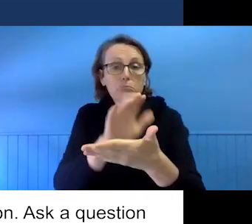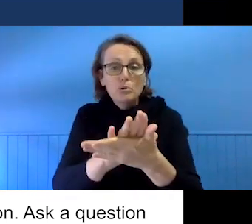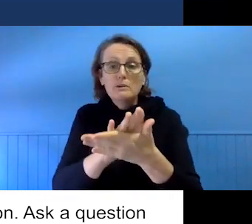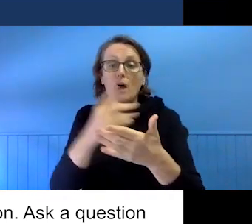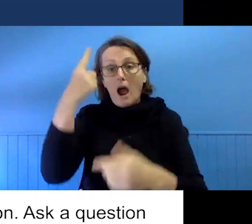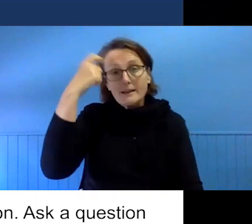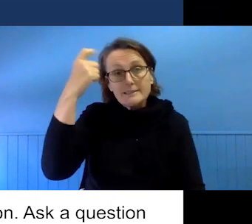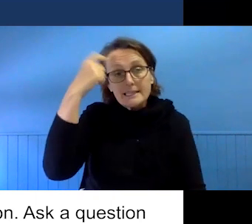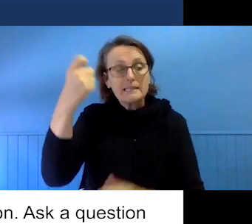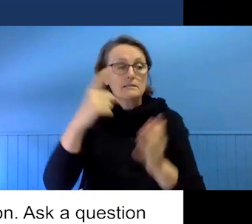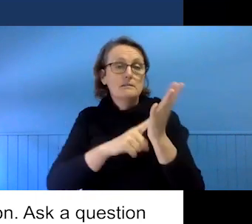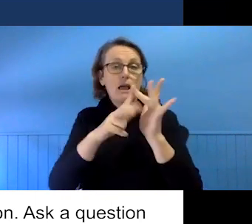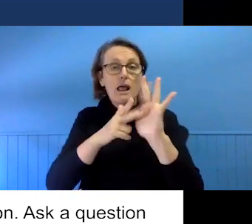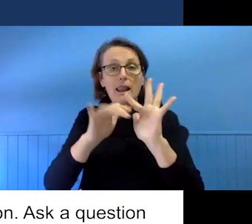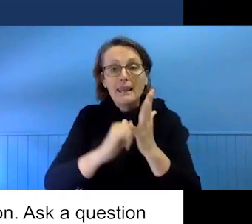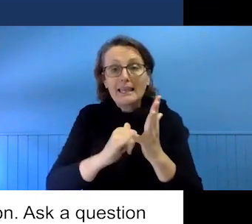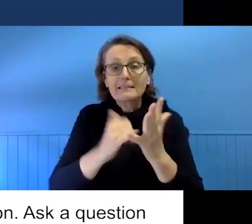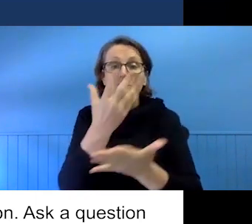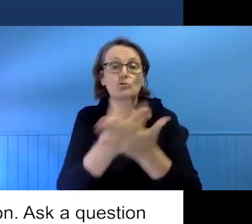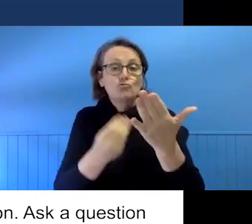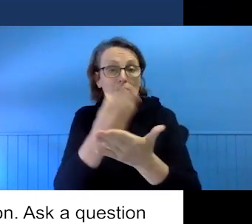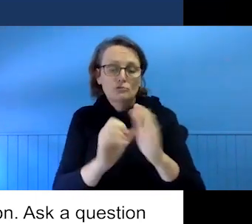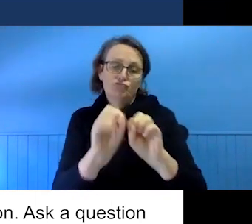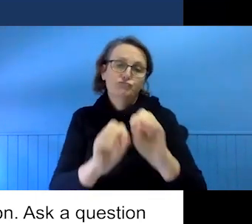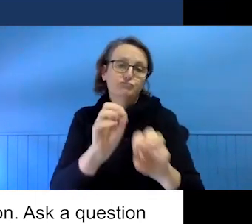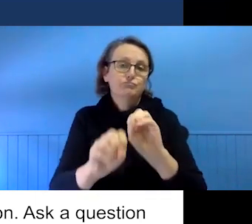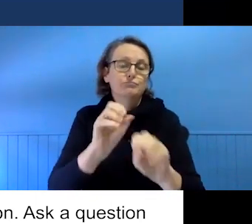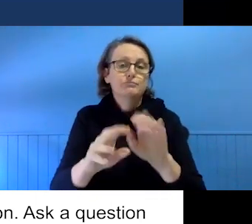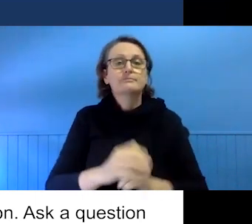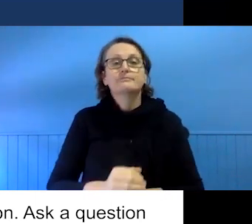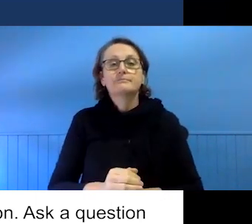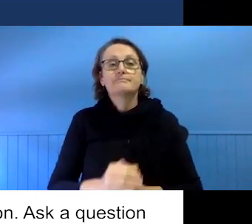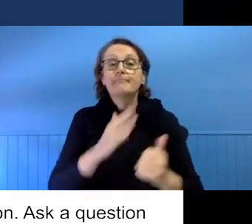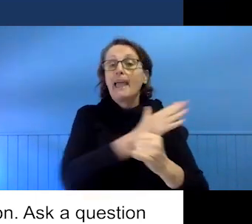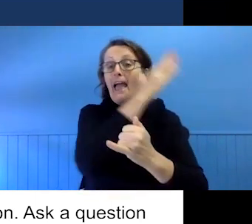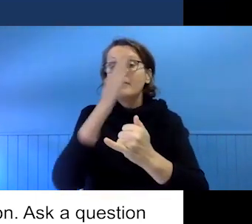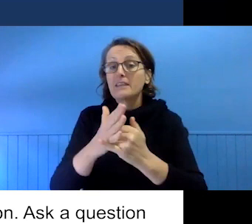with each other throughout the session. We'll be running a Q&A with Ellie at the end of the session.